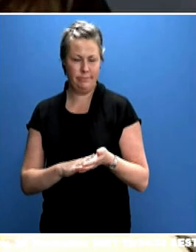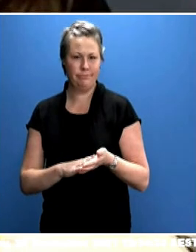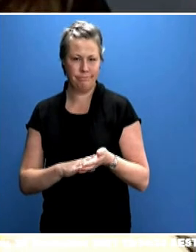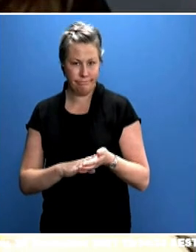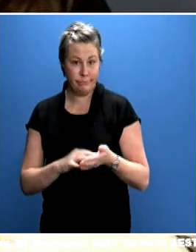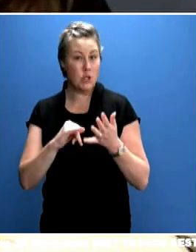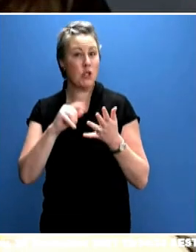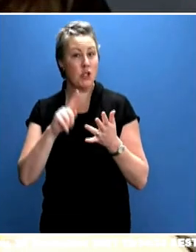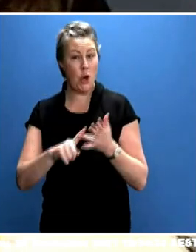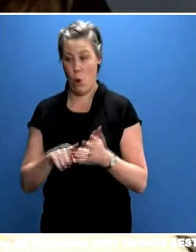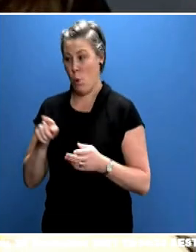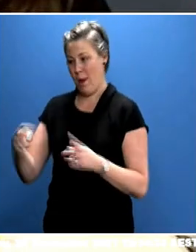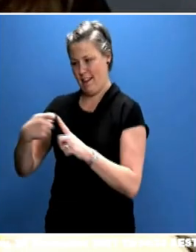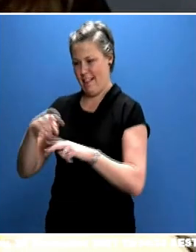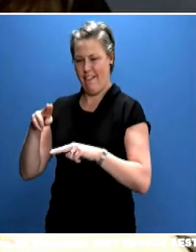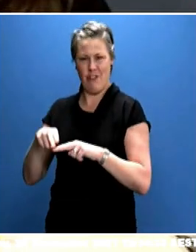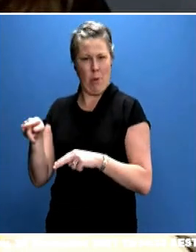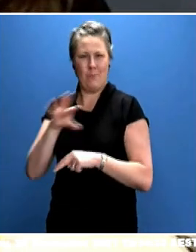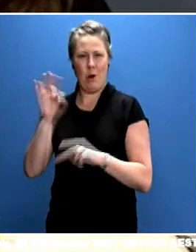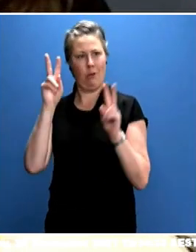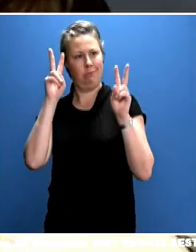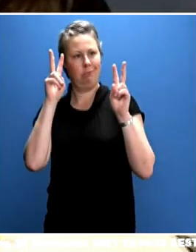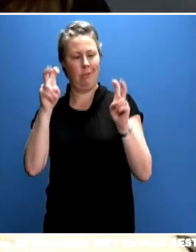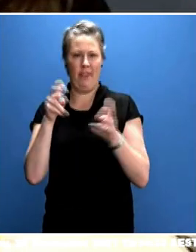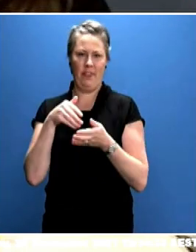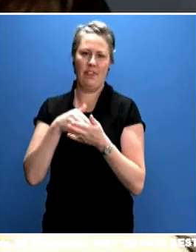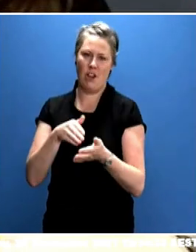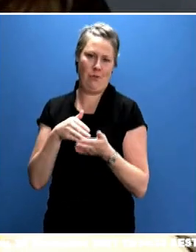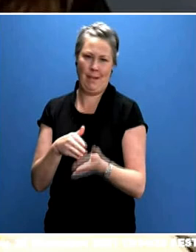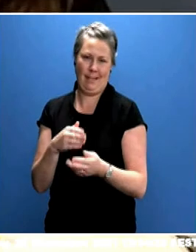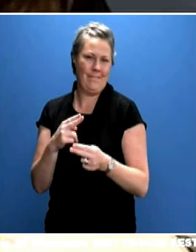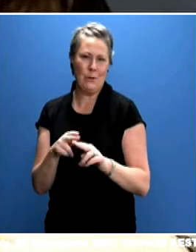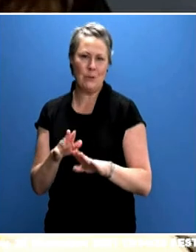In my view, the Kath French Centre is not a therapeutic place for children to be held.